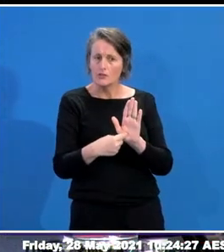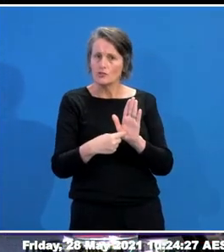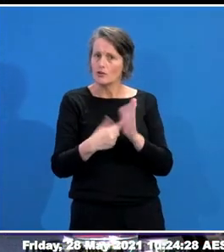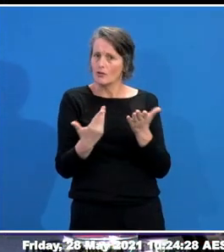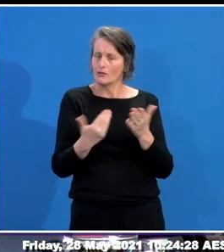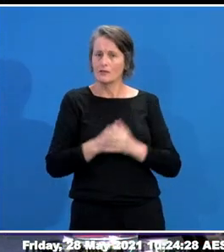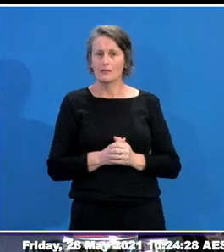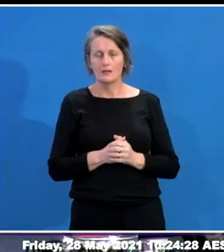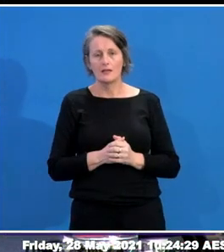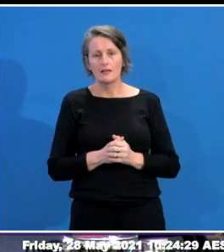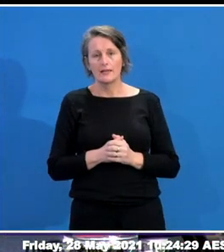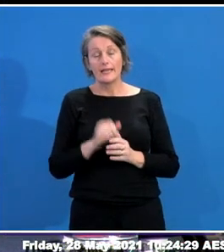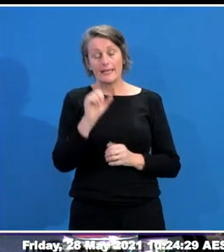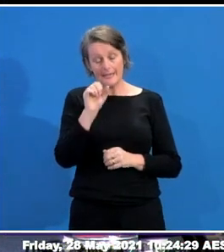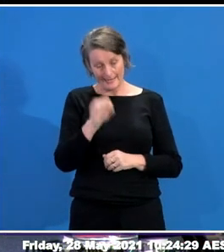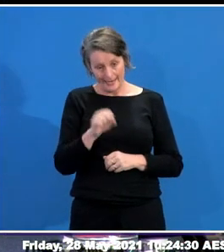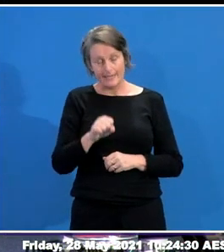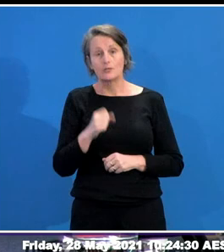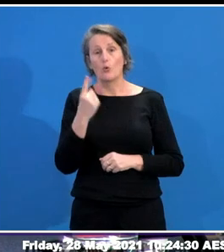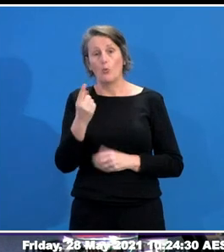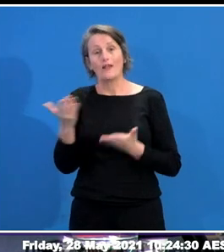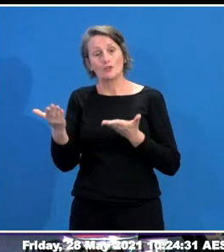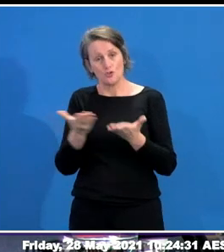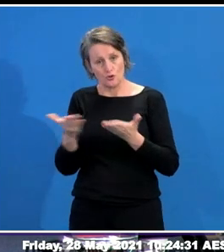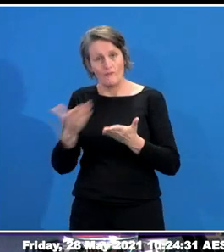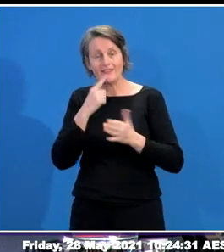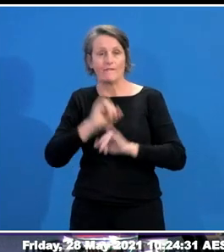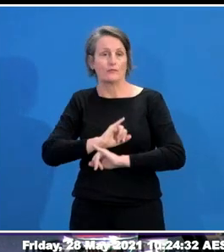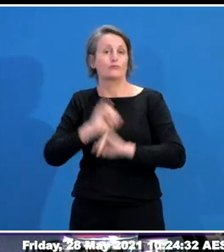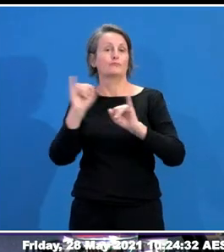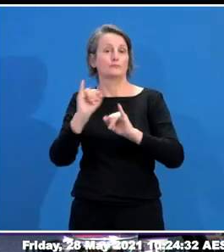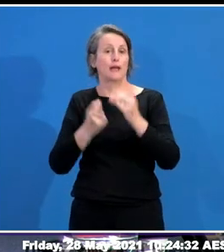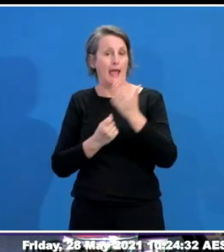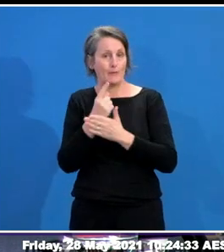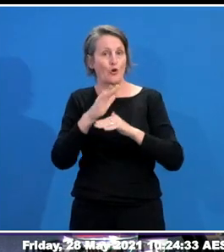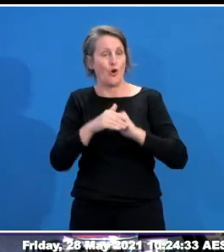In one specific service there was a crisis which related to the behaviour of two staff.